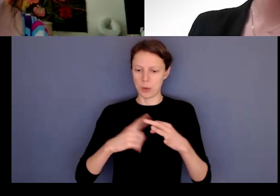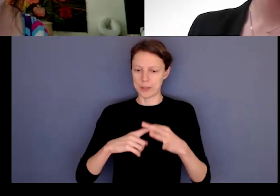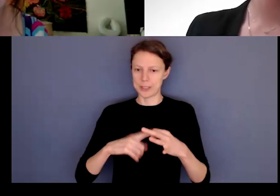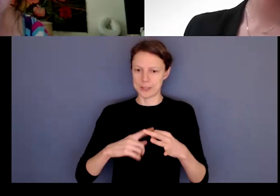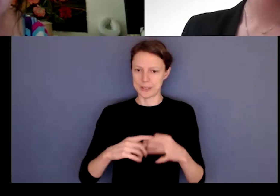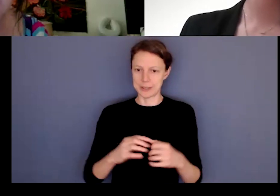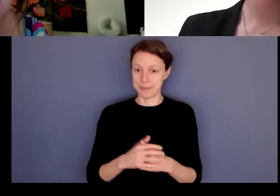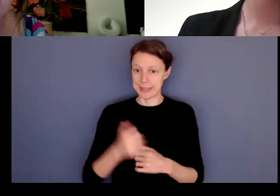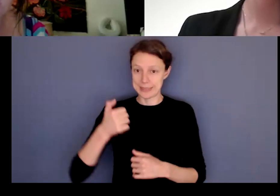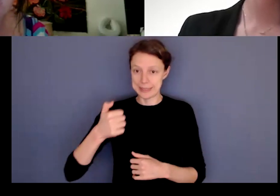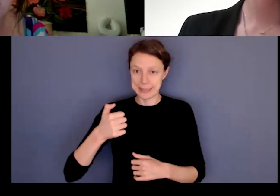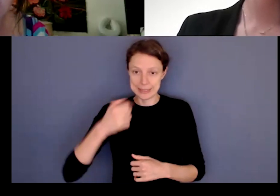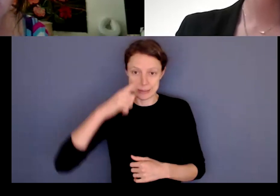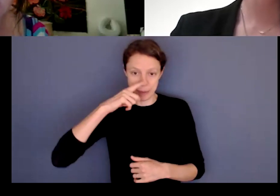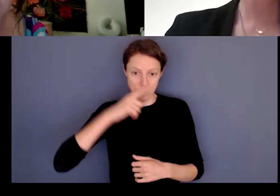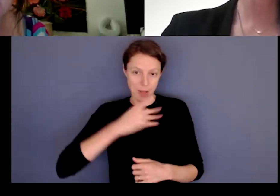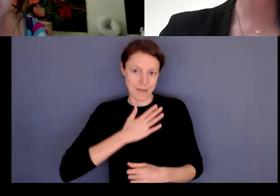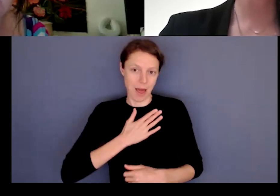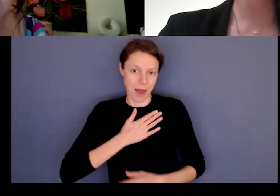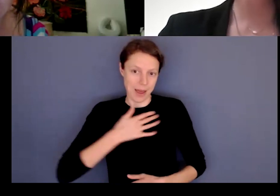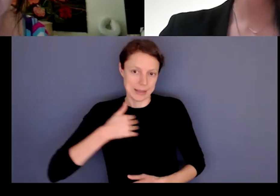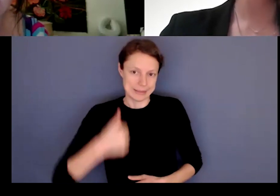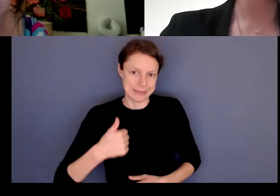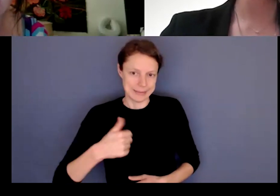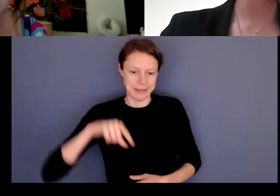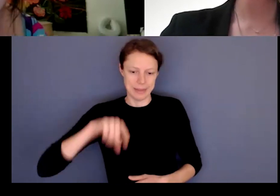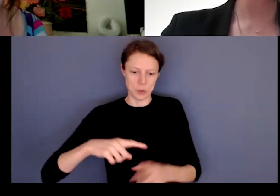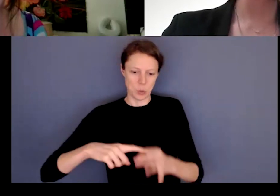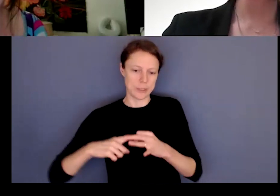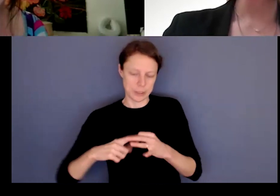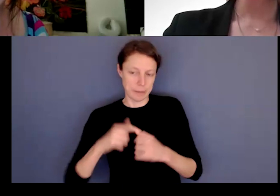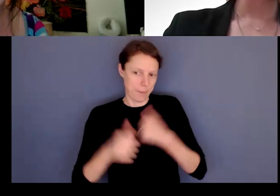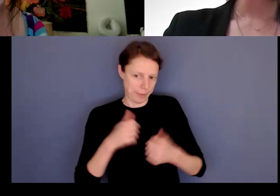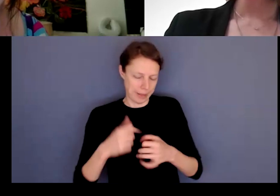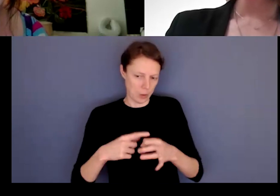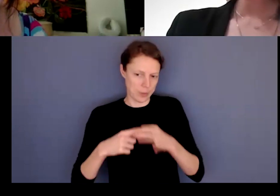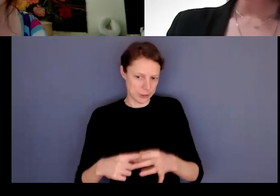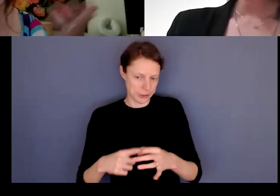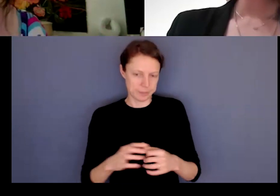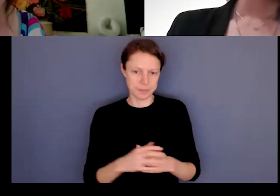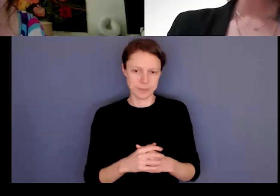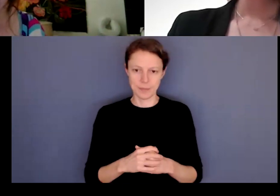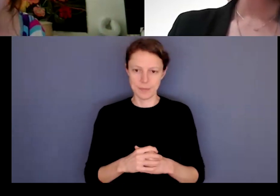get to so many questions. There's so many in here. There's one that six people have liked. So I'm going to ask that one